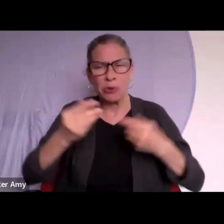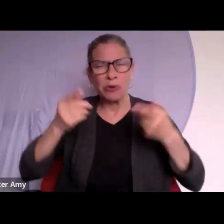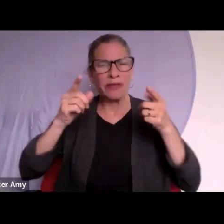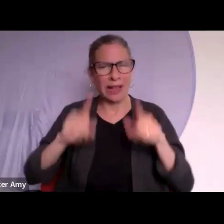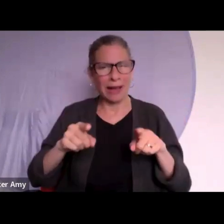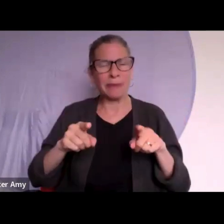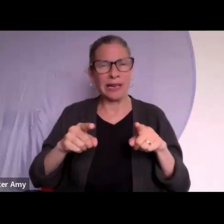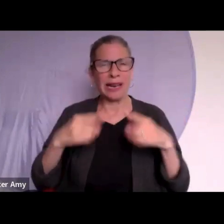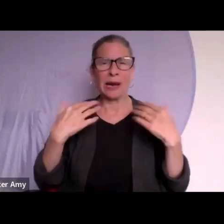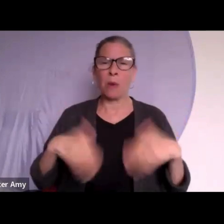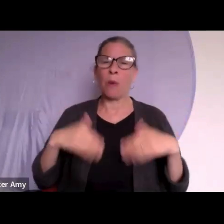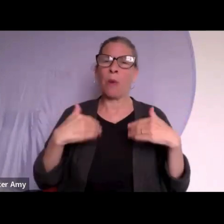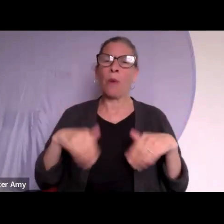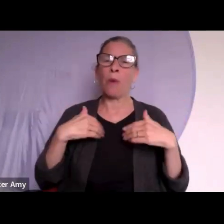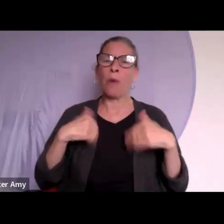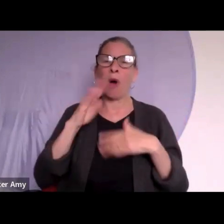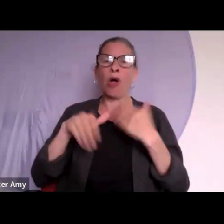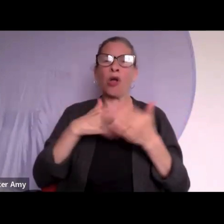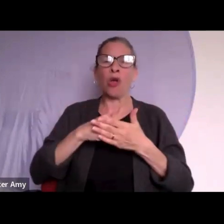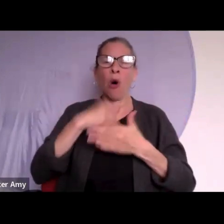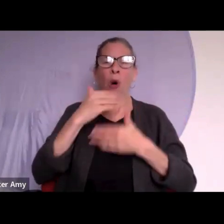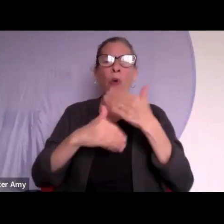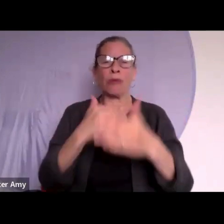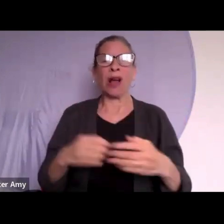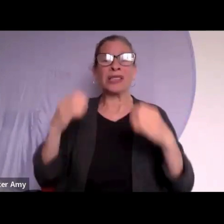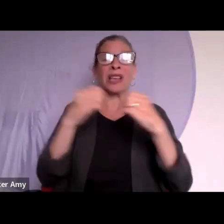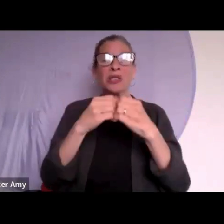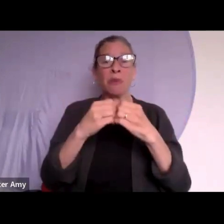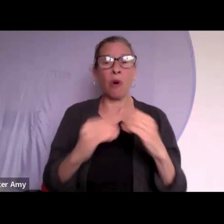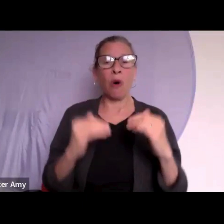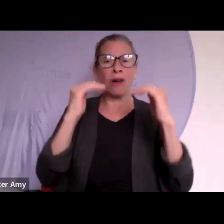going to make the whole process more accessible in many ways.